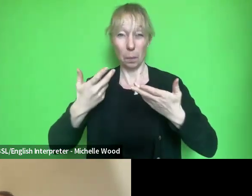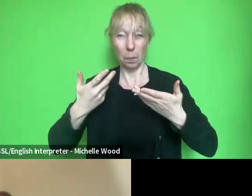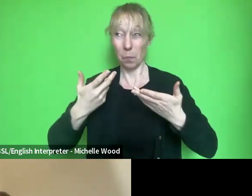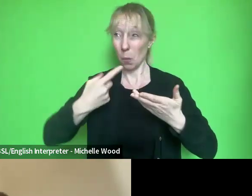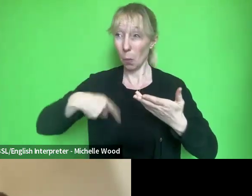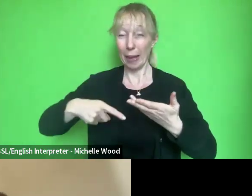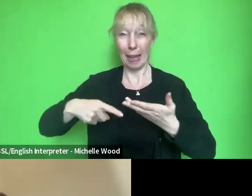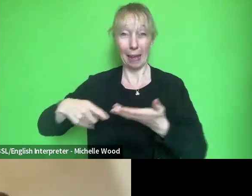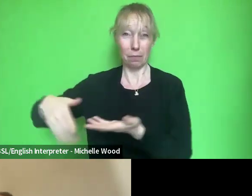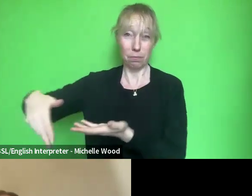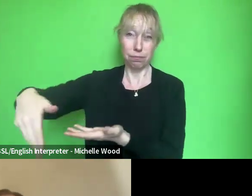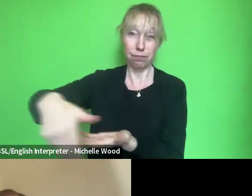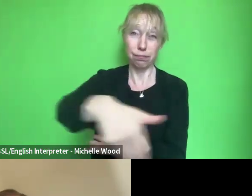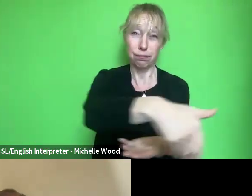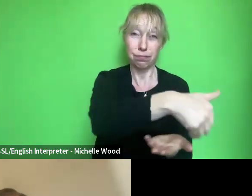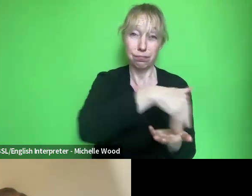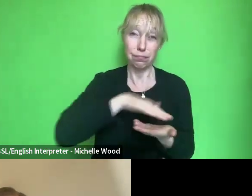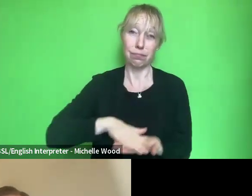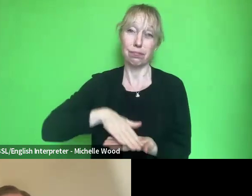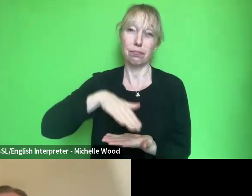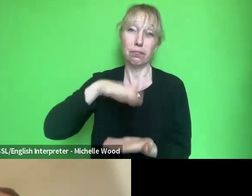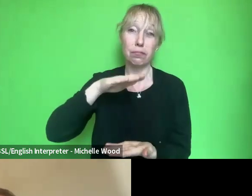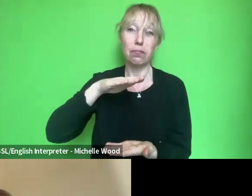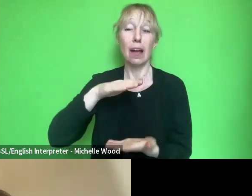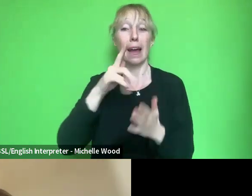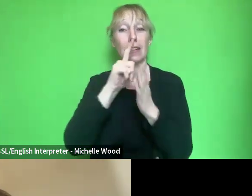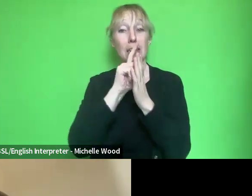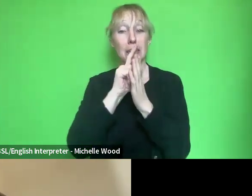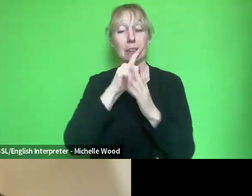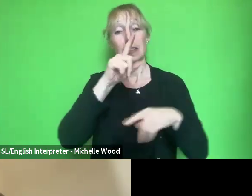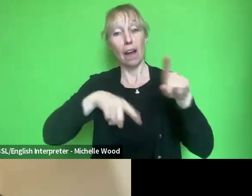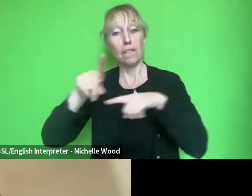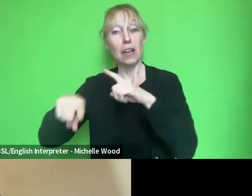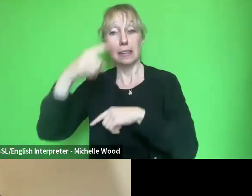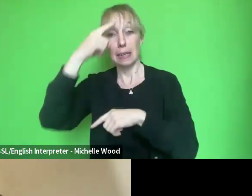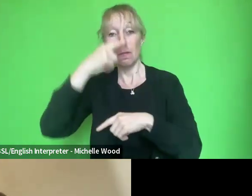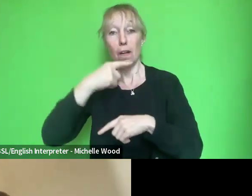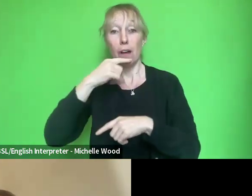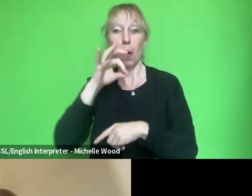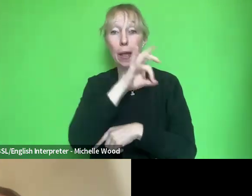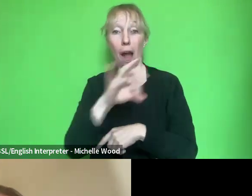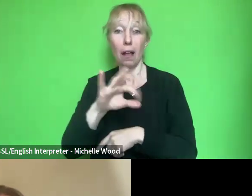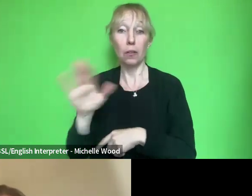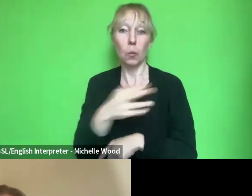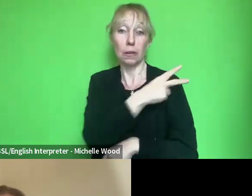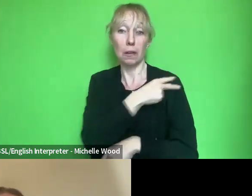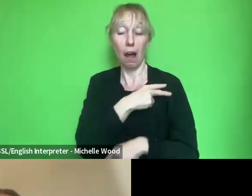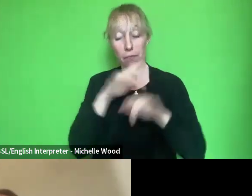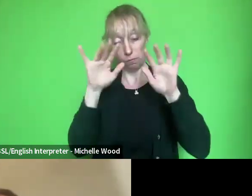So we've got a diversity profile which we ask everybody to fill in. I then track that and provide